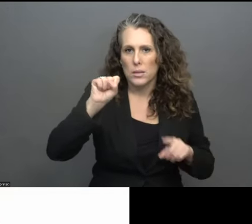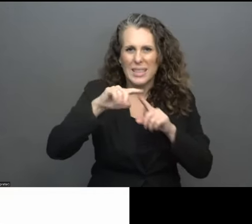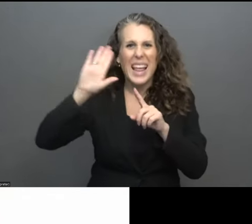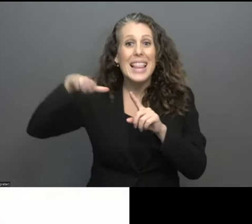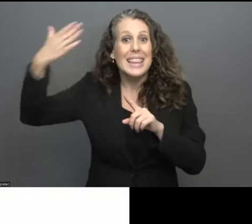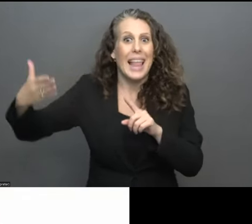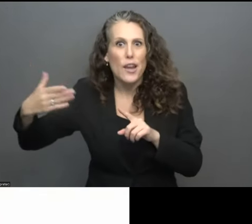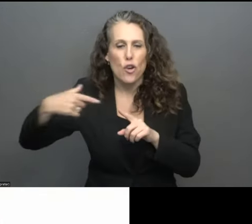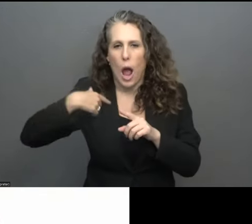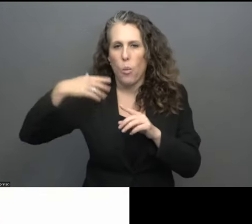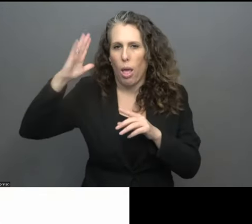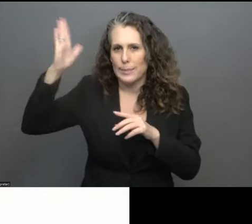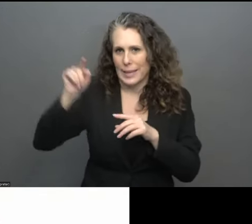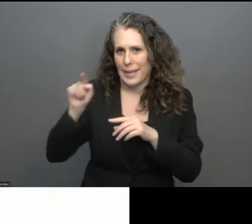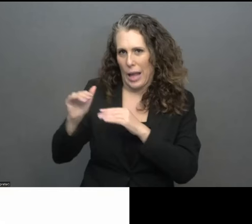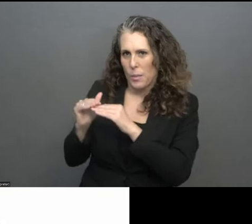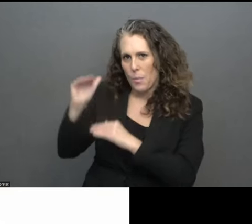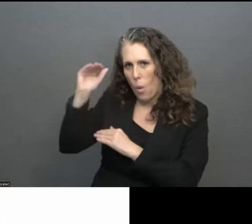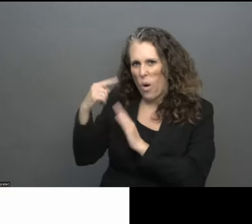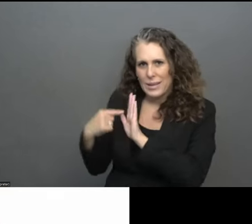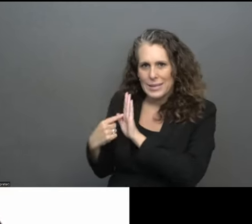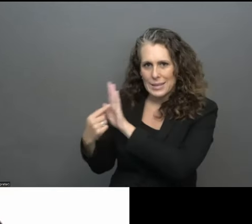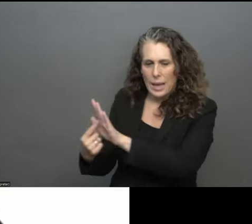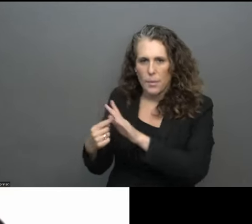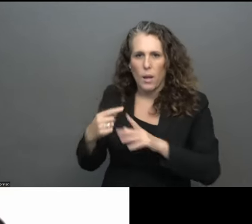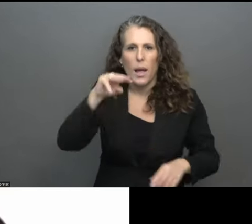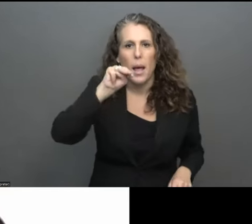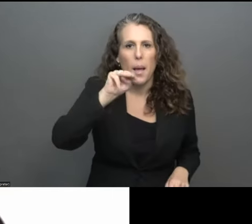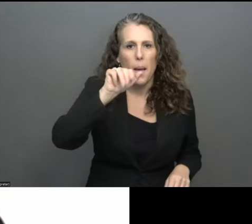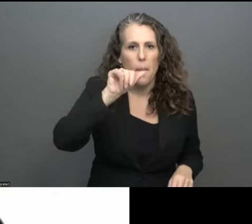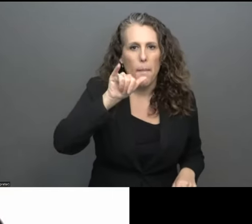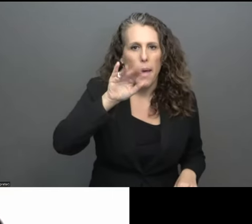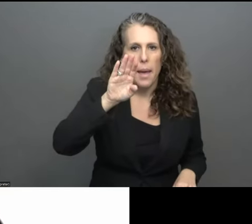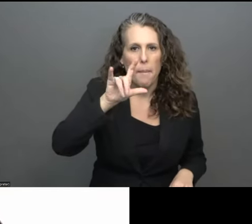11:04:04 As an example, which is Maybelline brave together which is around mental health,